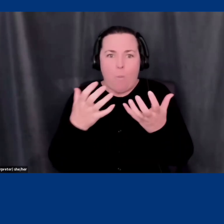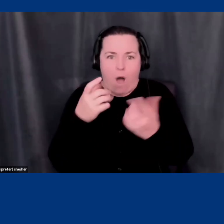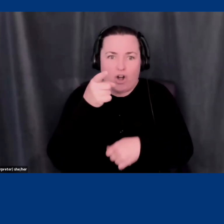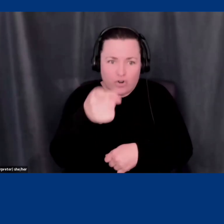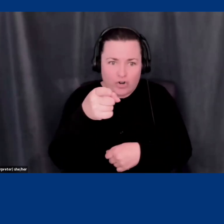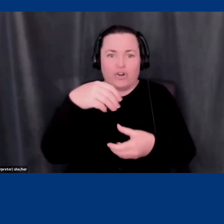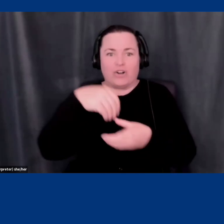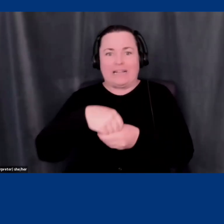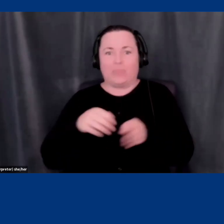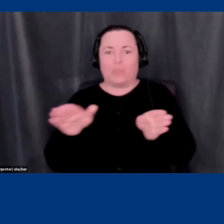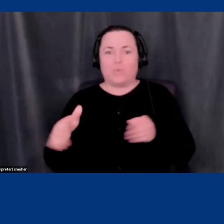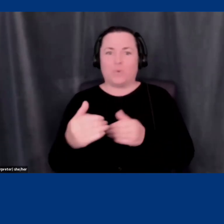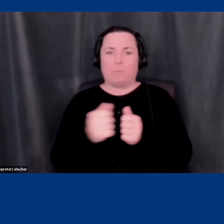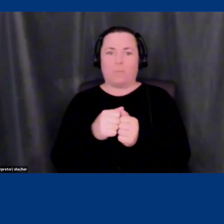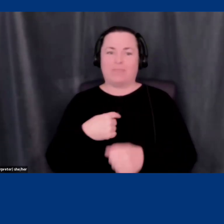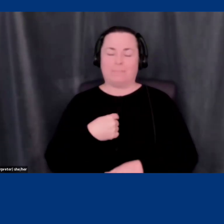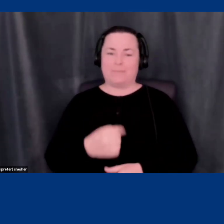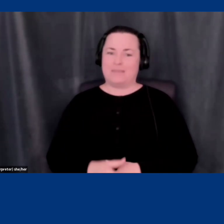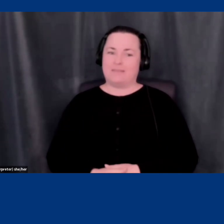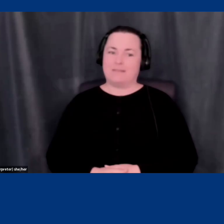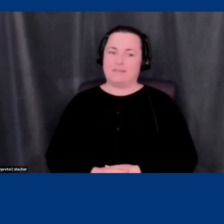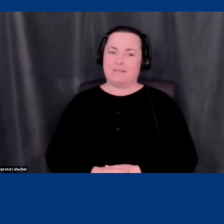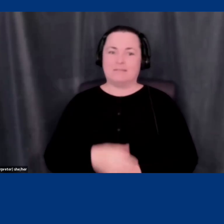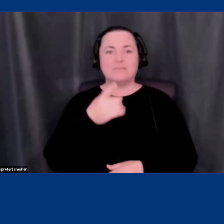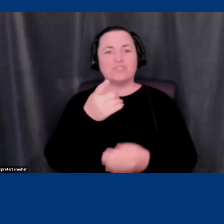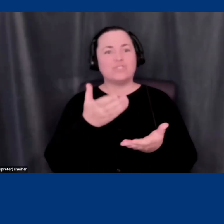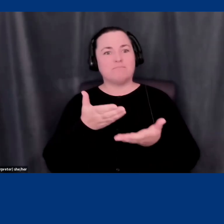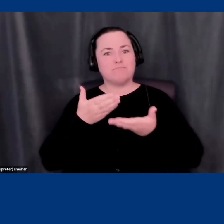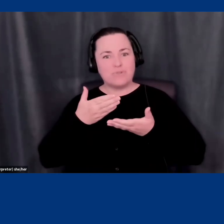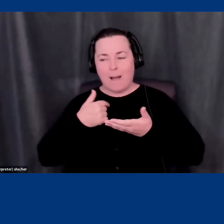brought me different sensory things, she made sure